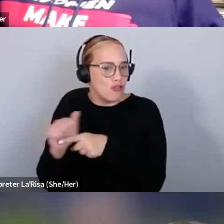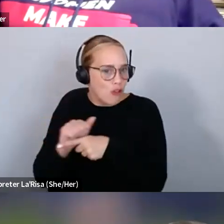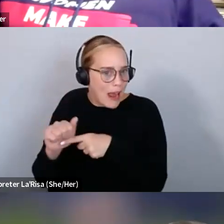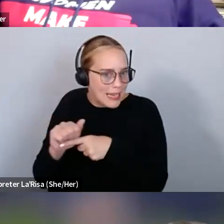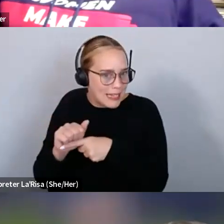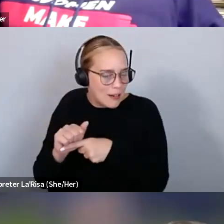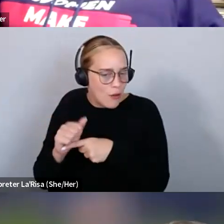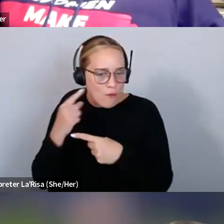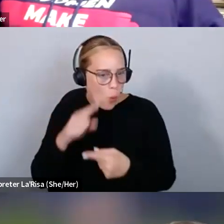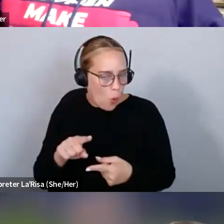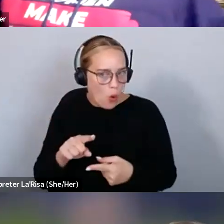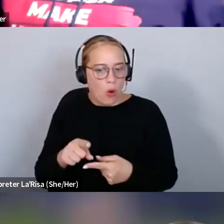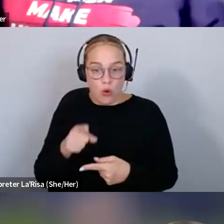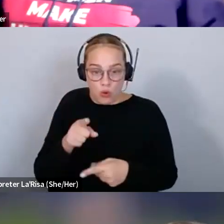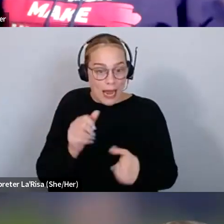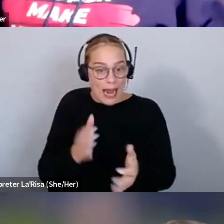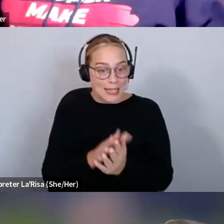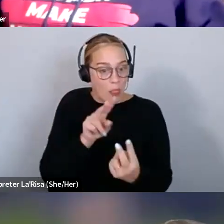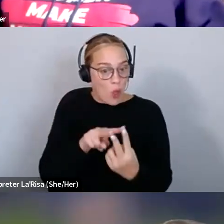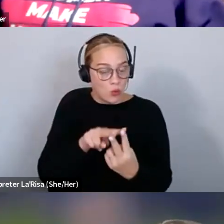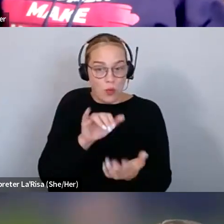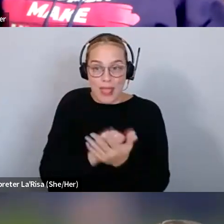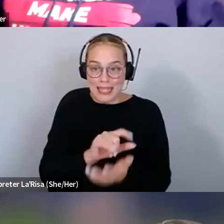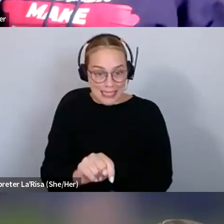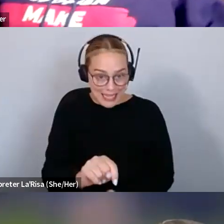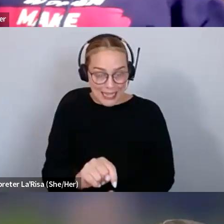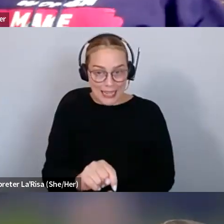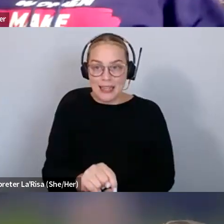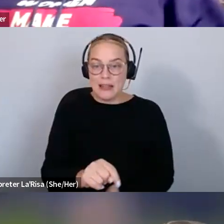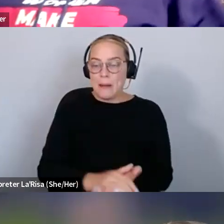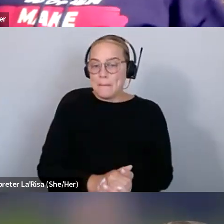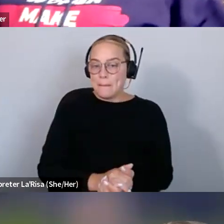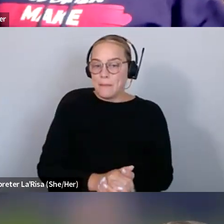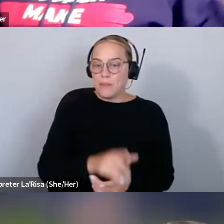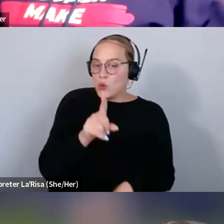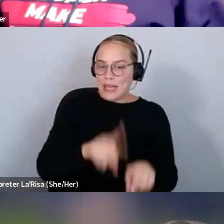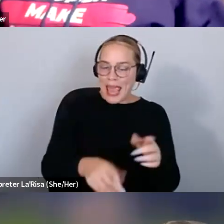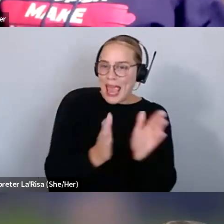service animal and what tasks are trained and performed? You cannot ask